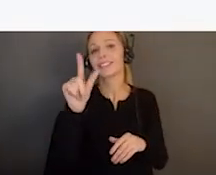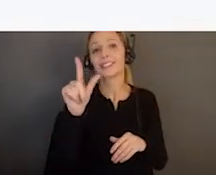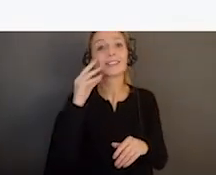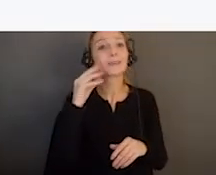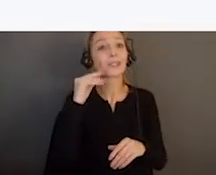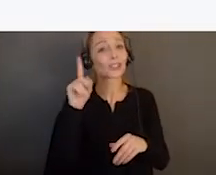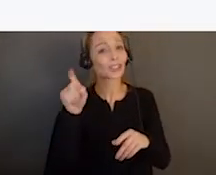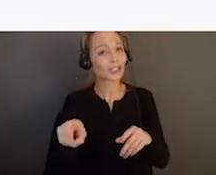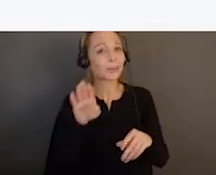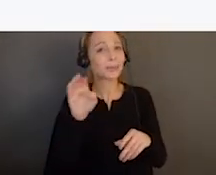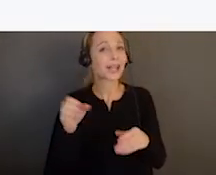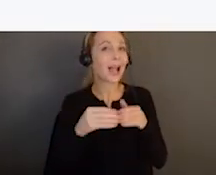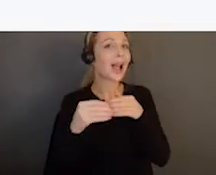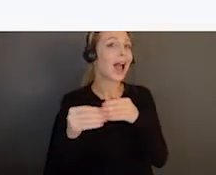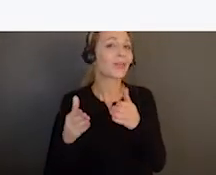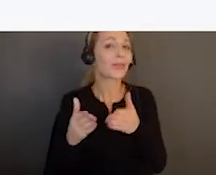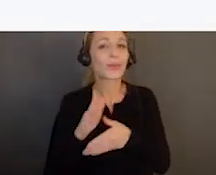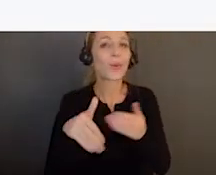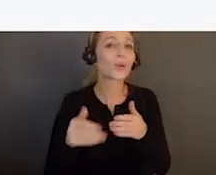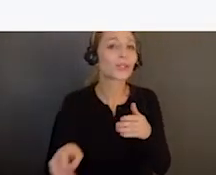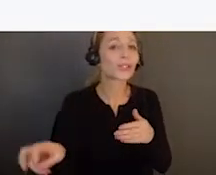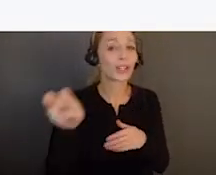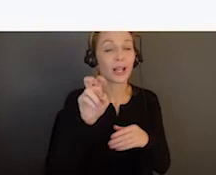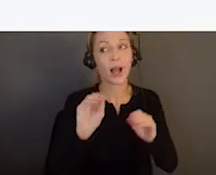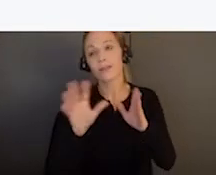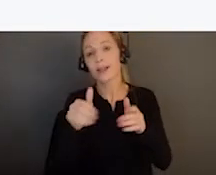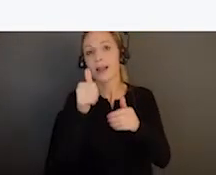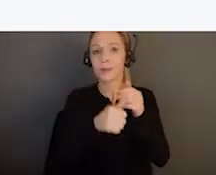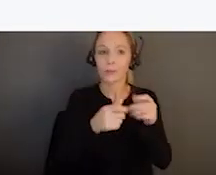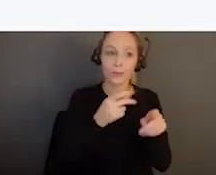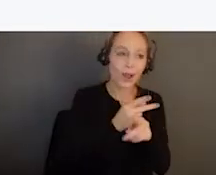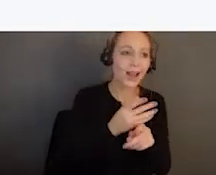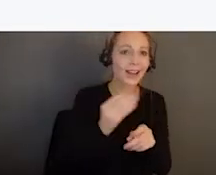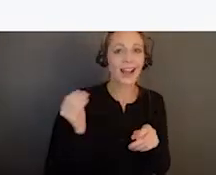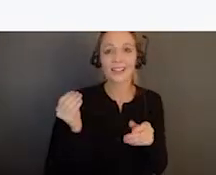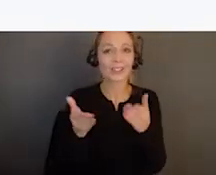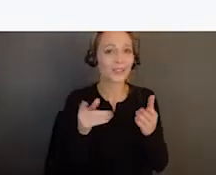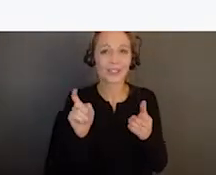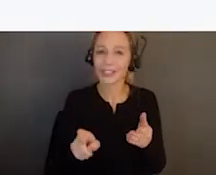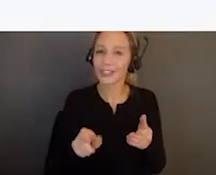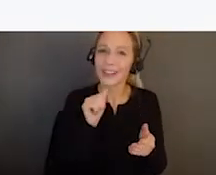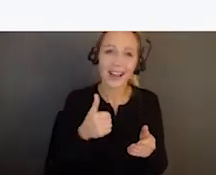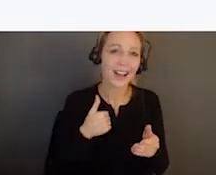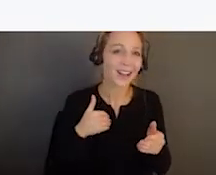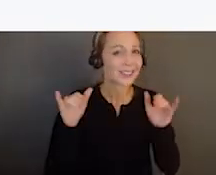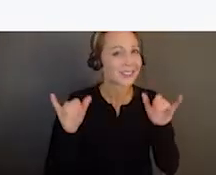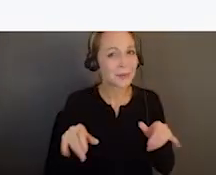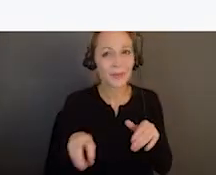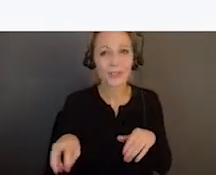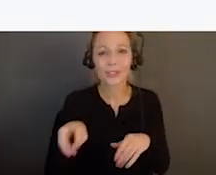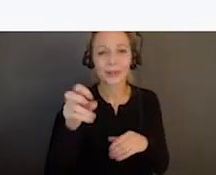AND NOW OBVIOUSLY EVERY PRODUCT AND SERVICE SHOULD NOT HAVE THE SAME JOURNEY. THERE ARE MANY FACTORS THAT MIGHT CHANGE THE